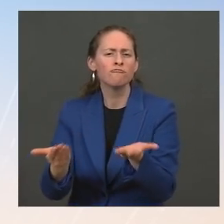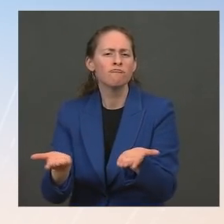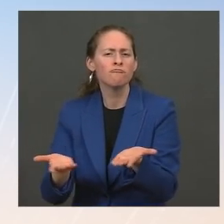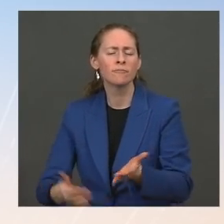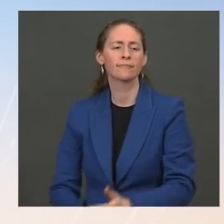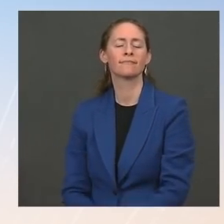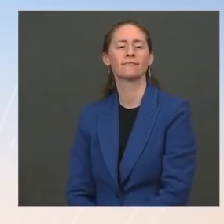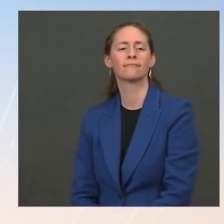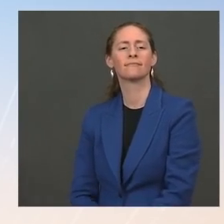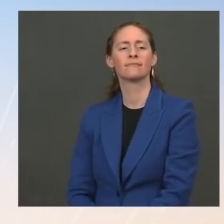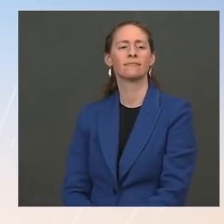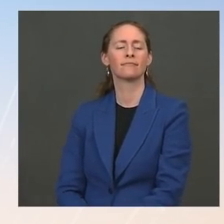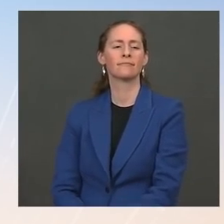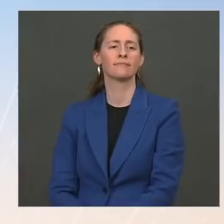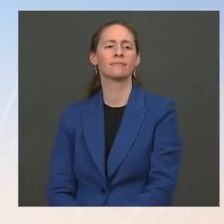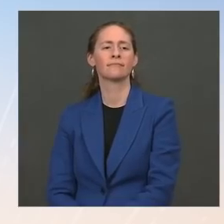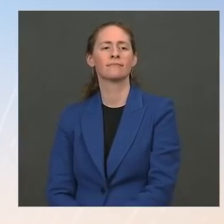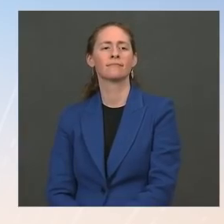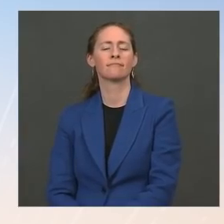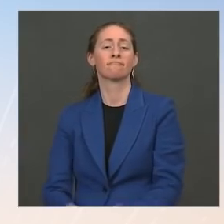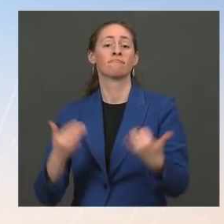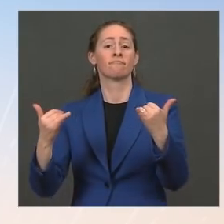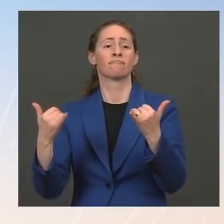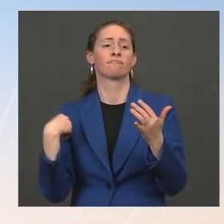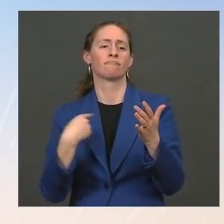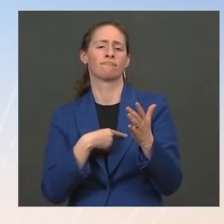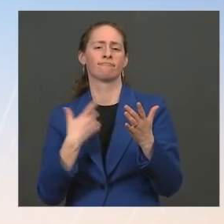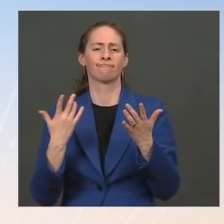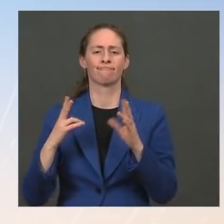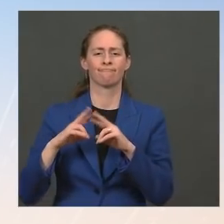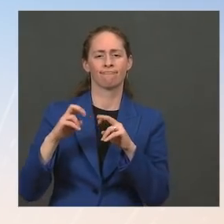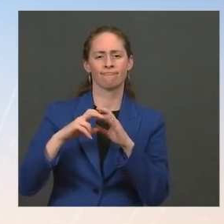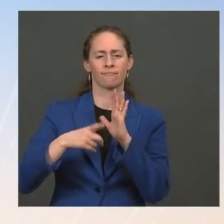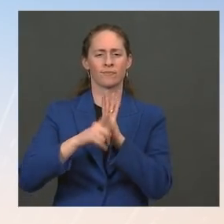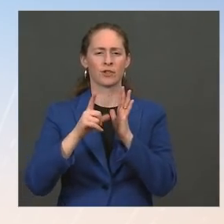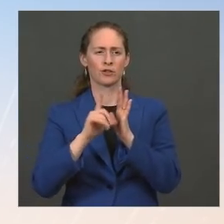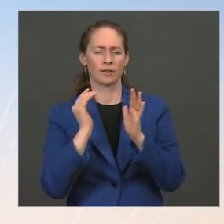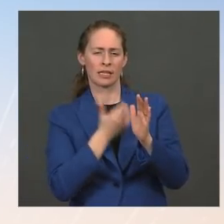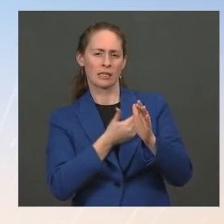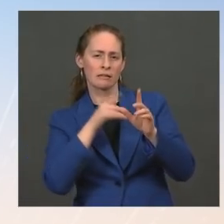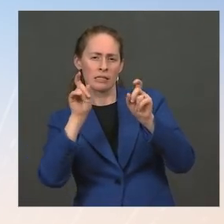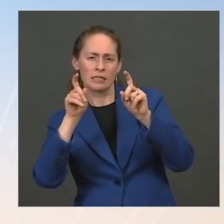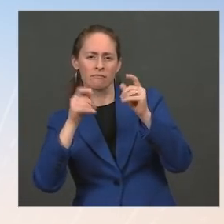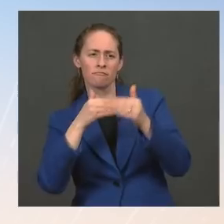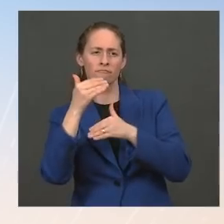with emergency use authorization against the Omicron variant. Importantly, test manufacturers